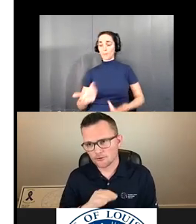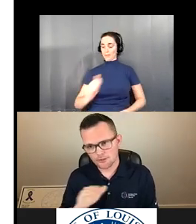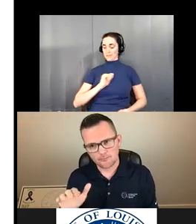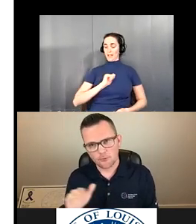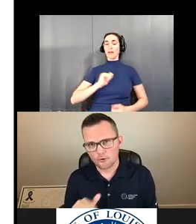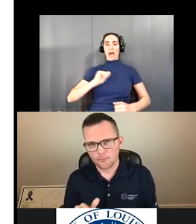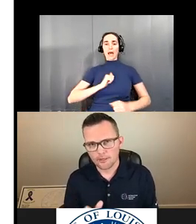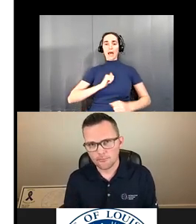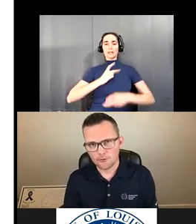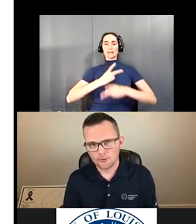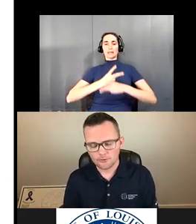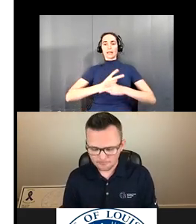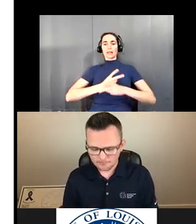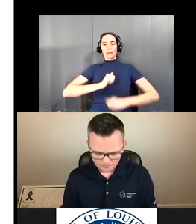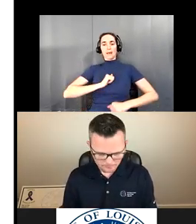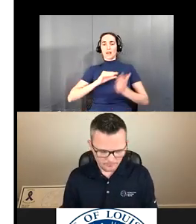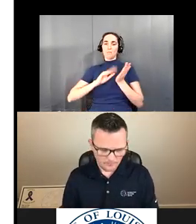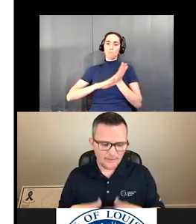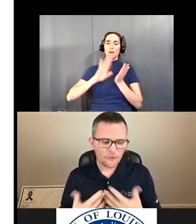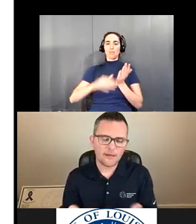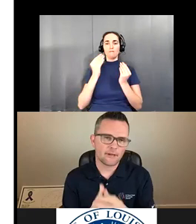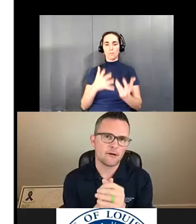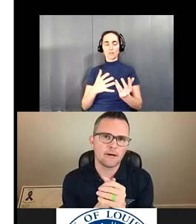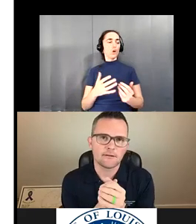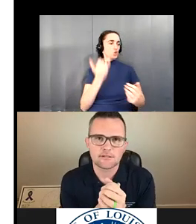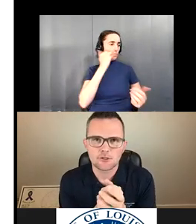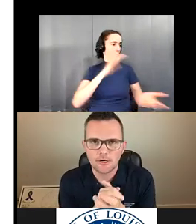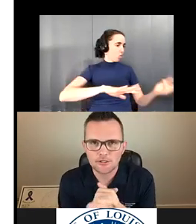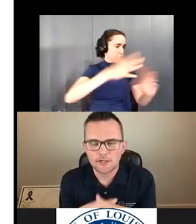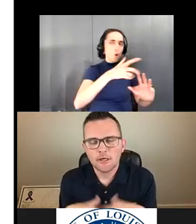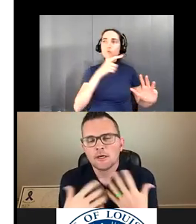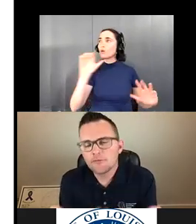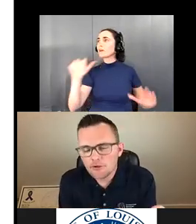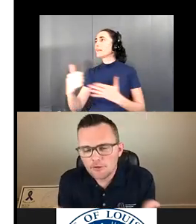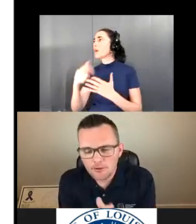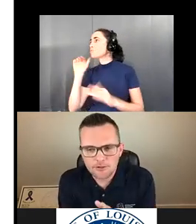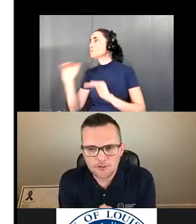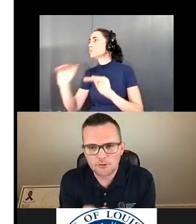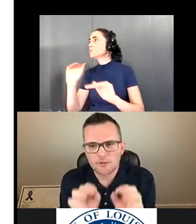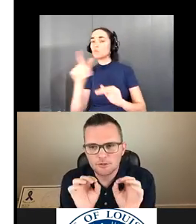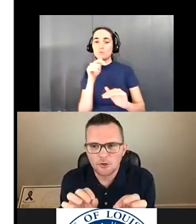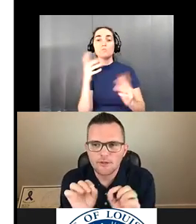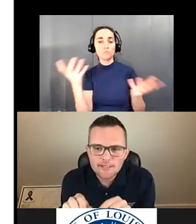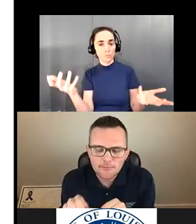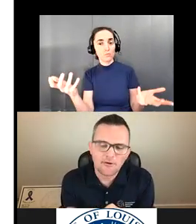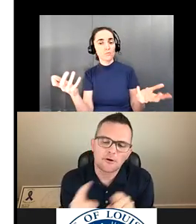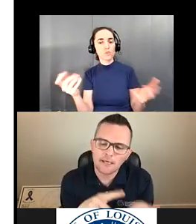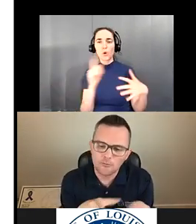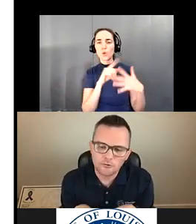are just important people. 15:48:01 That would be able to help out the situation, if there's an emergency situation so these can be found again will show you